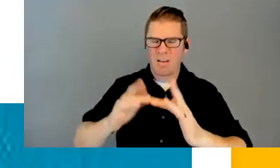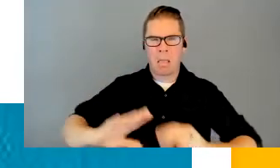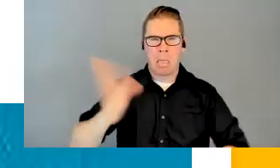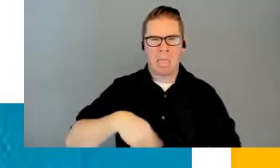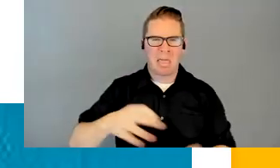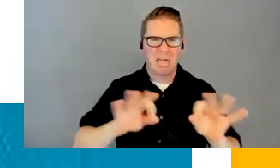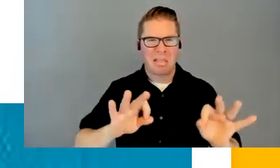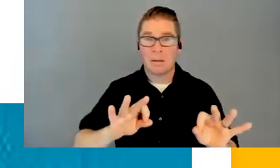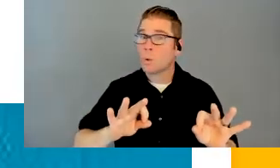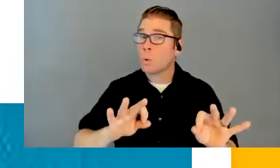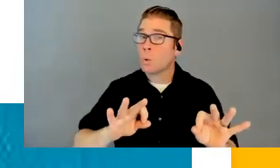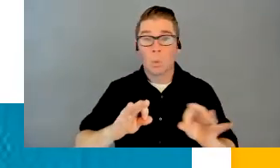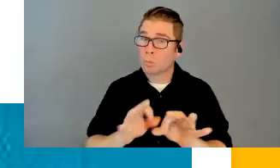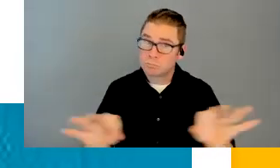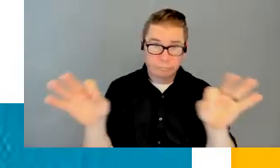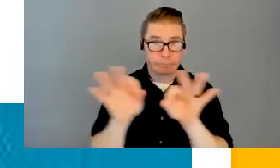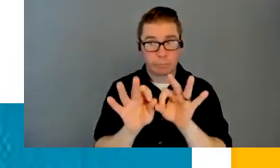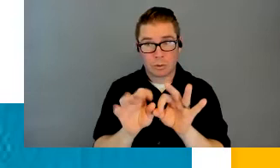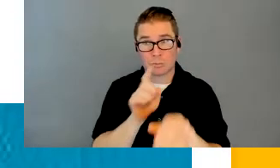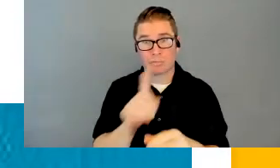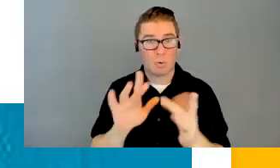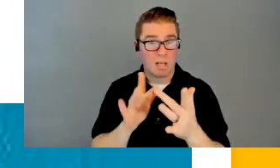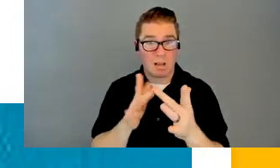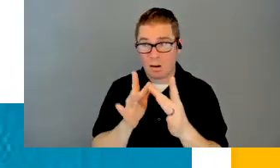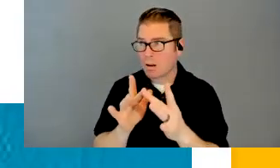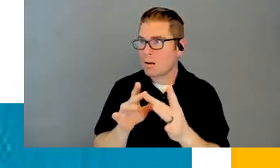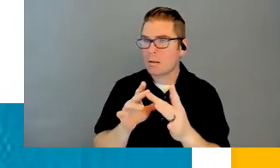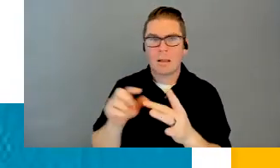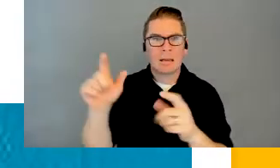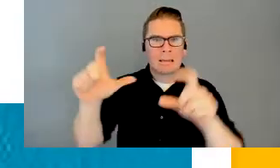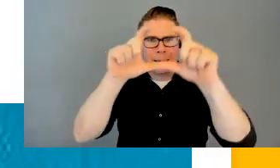It is even more challenging to build community in the online format.